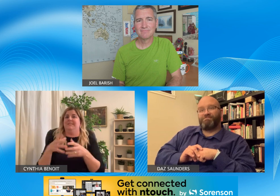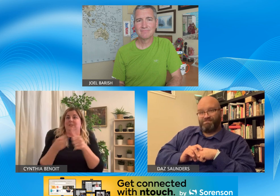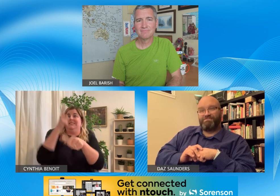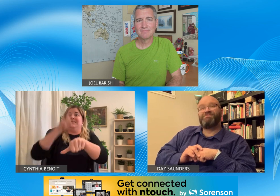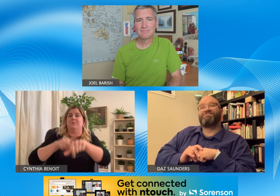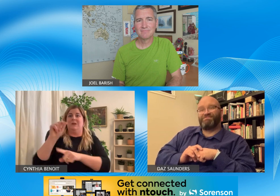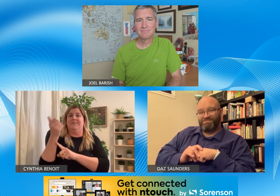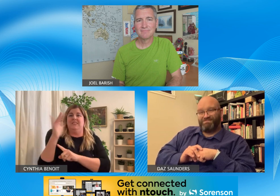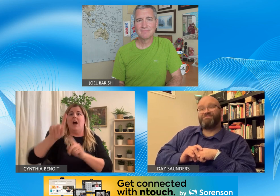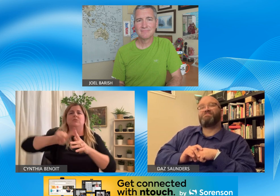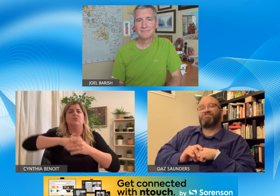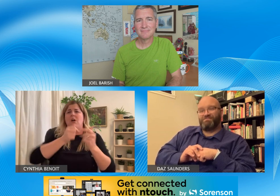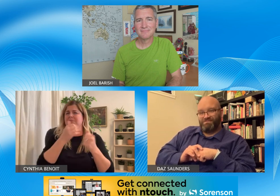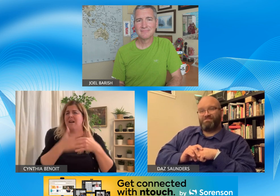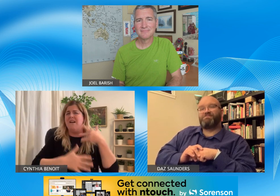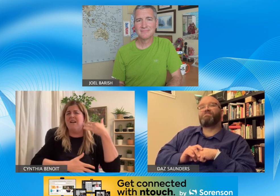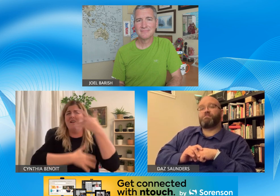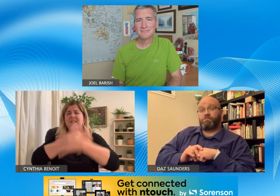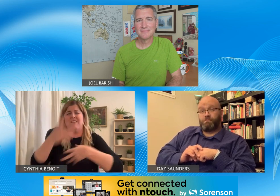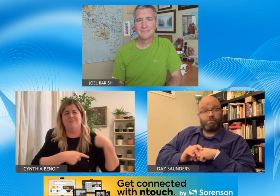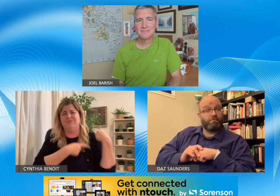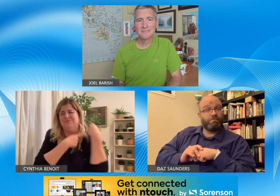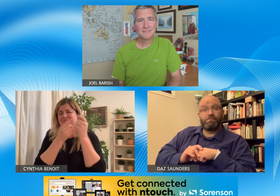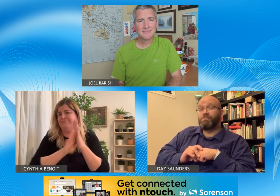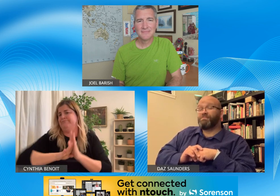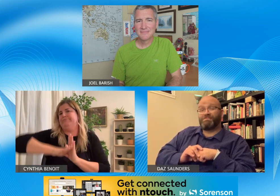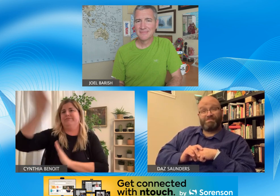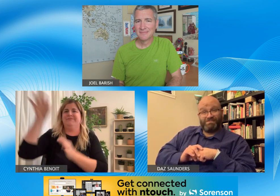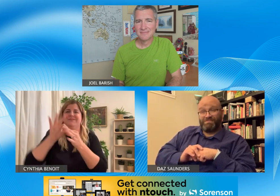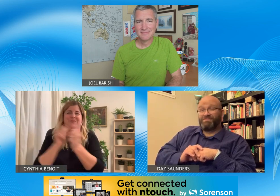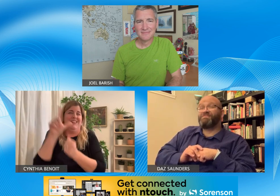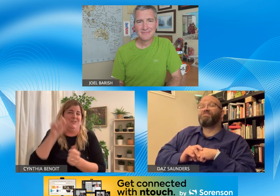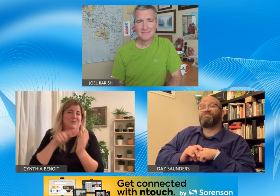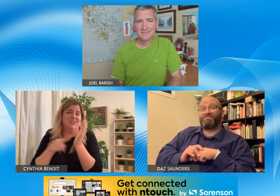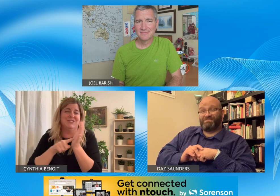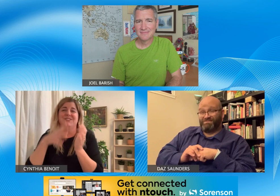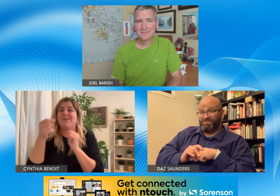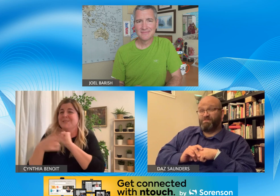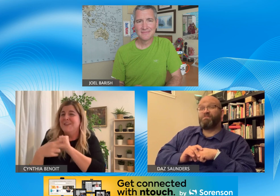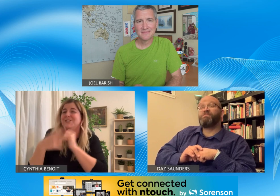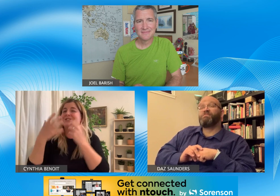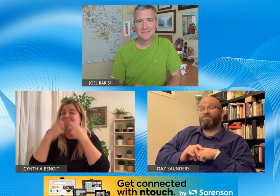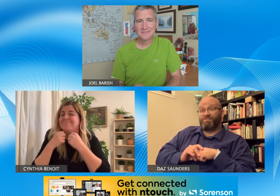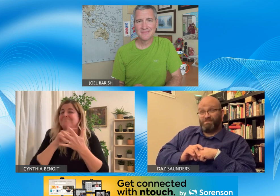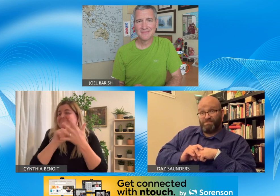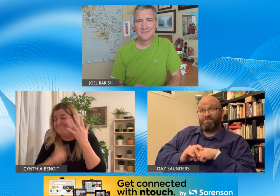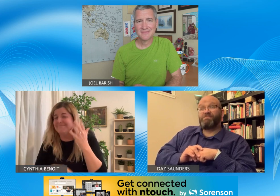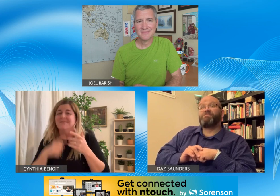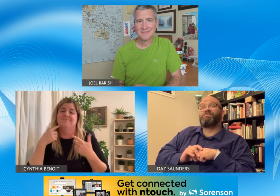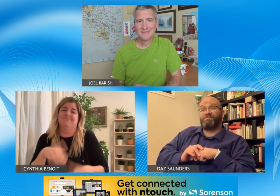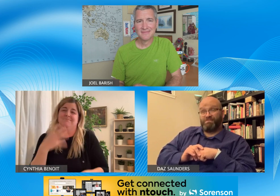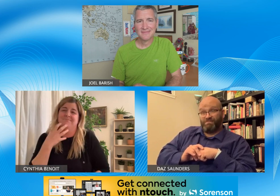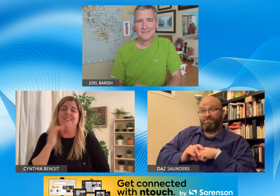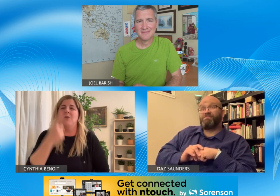In 2015, there was a chance to really get together. Ever since then, research on LSQ and the preservation of it has really taken off. Quite extraordinary I must add.